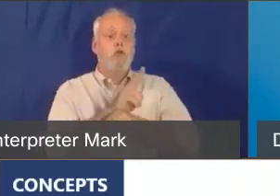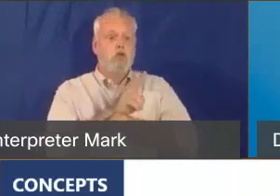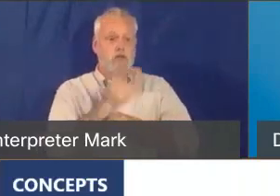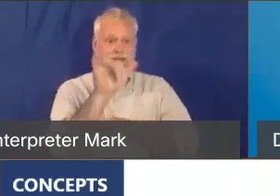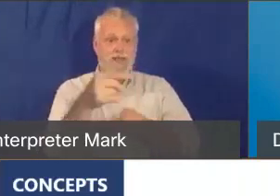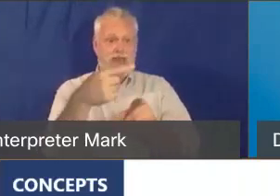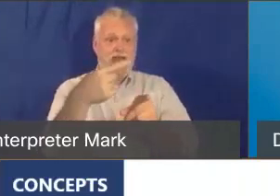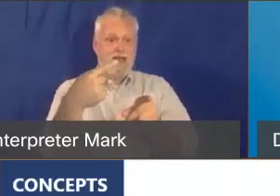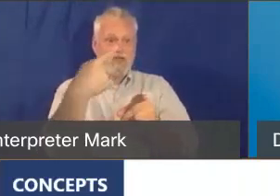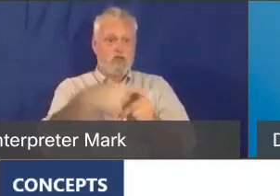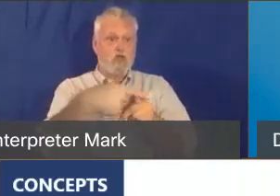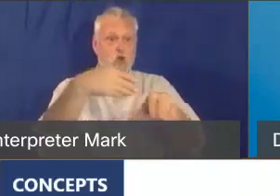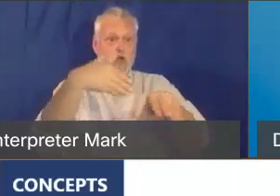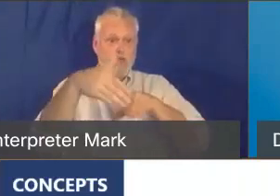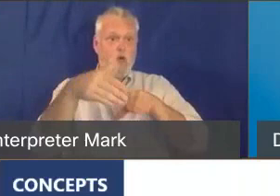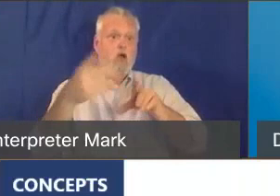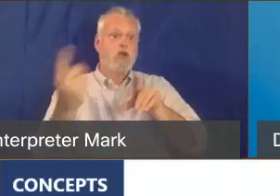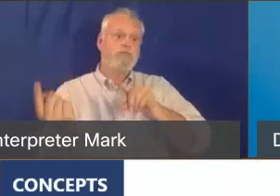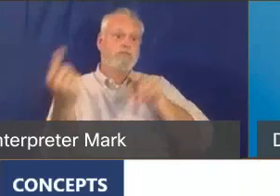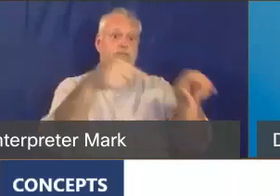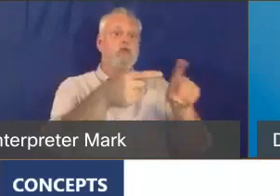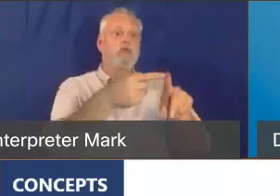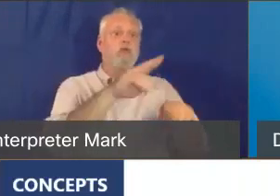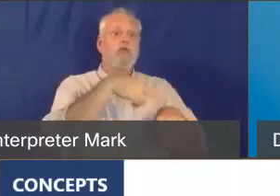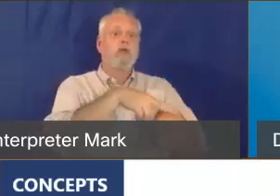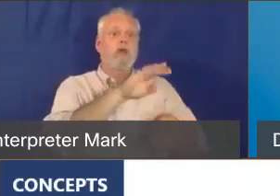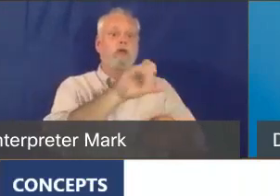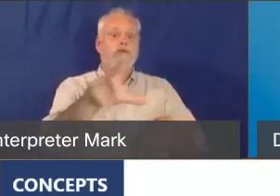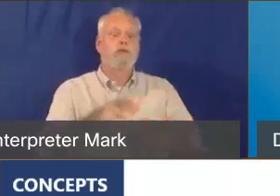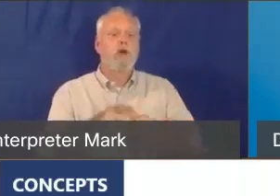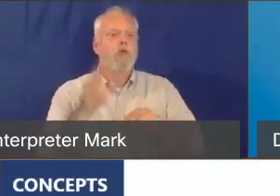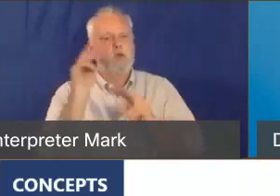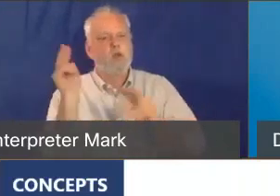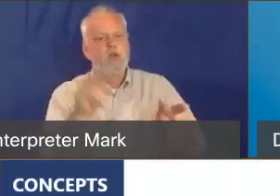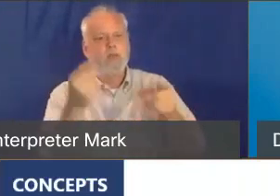So something we noticed when we took a look at what was going on at this signal in the existing condition.